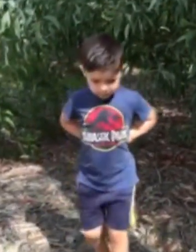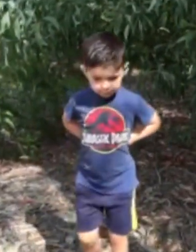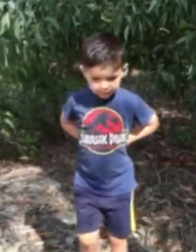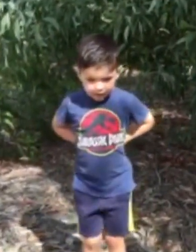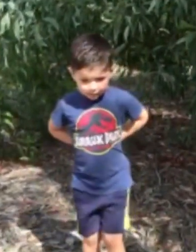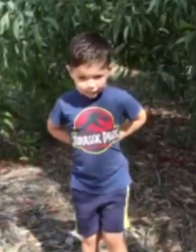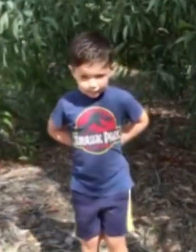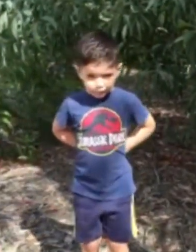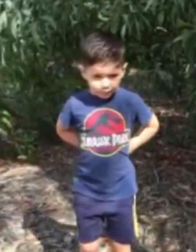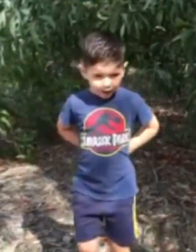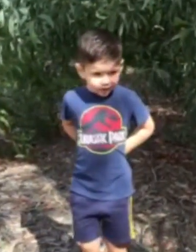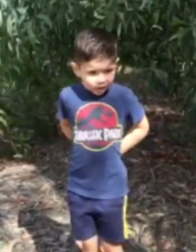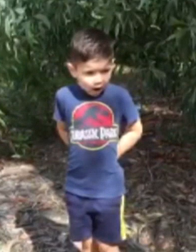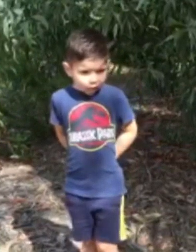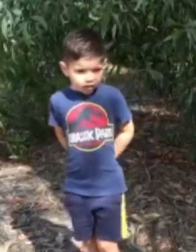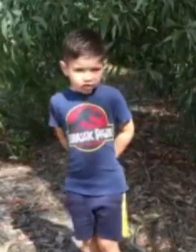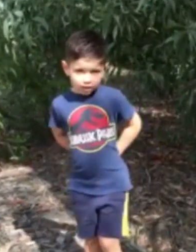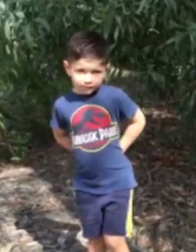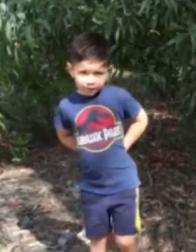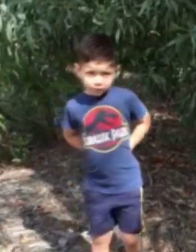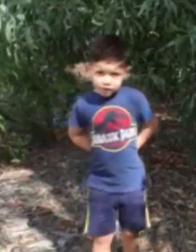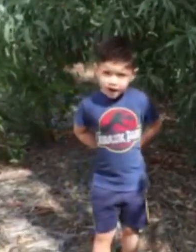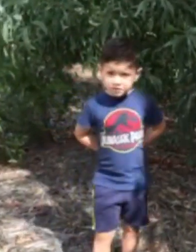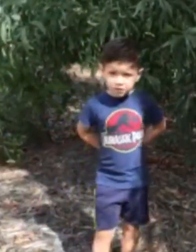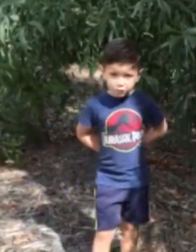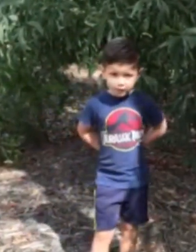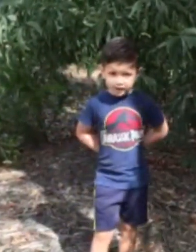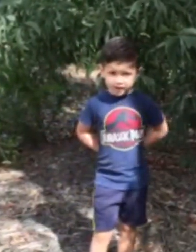in our beautiful backyard, which has a creek.